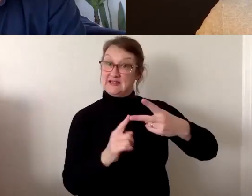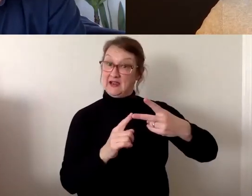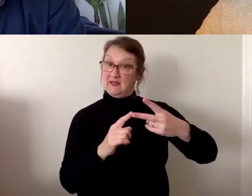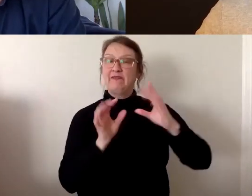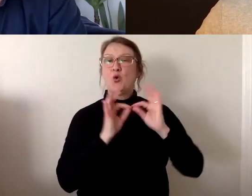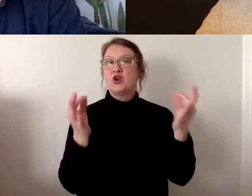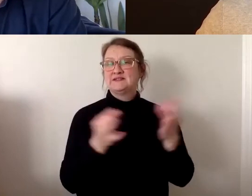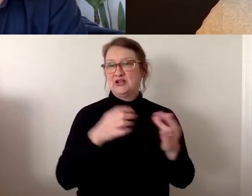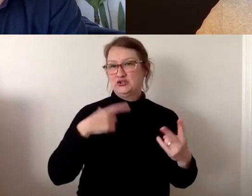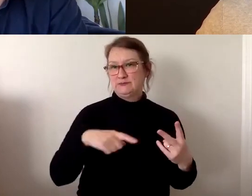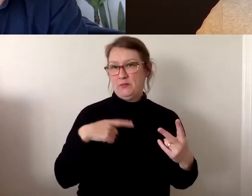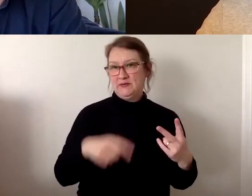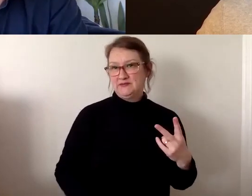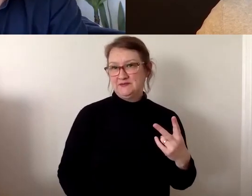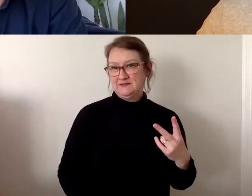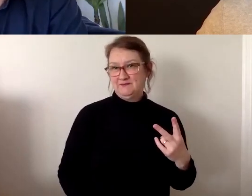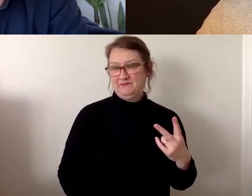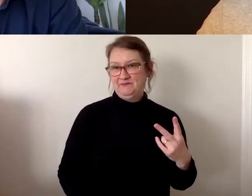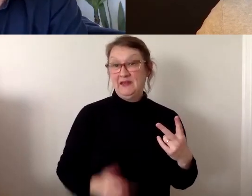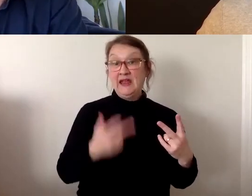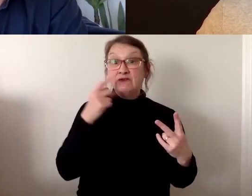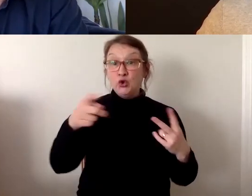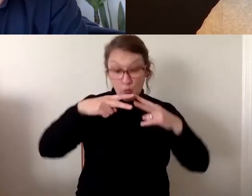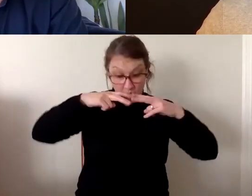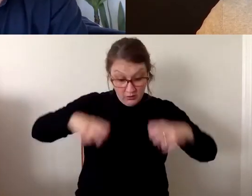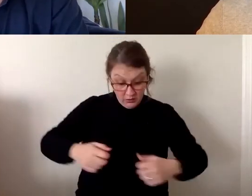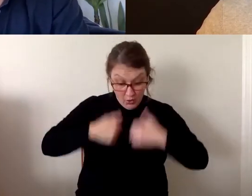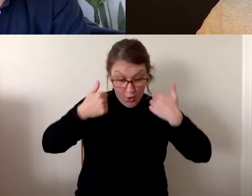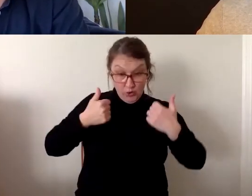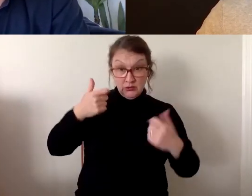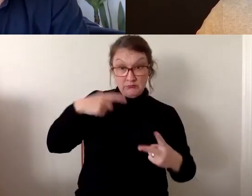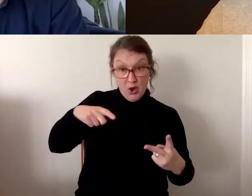and realise you shouldn't be where you are working right now. I think